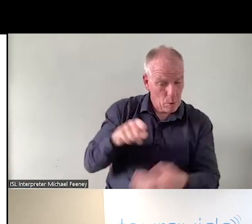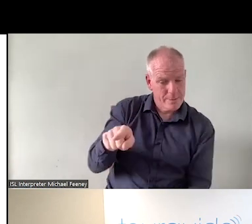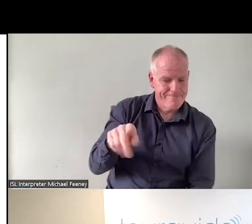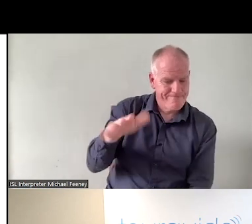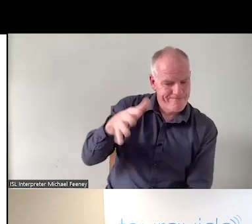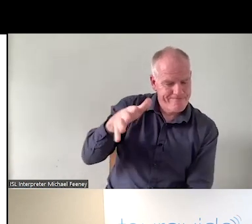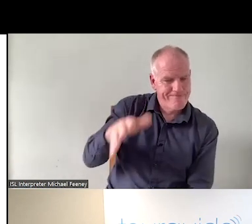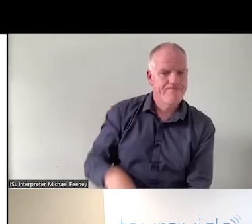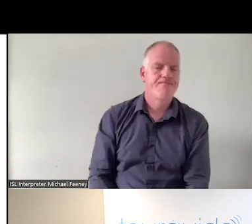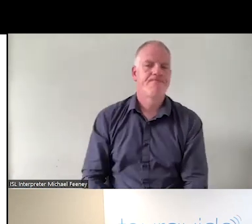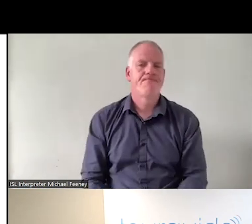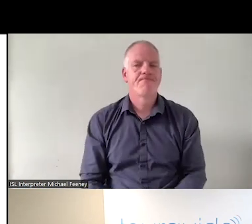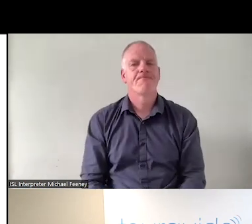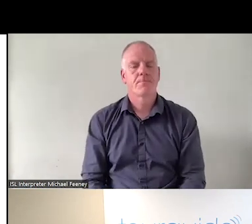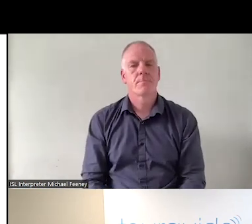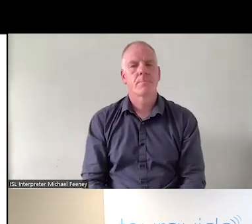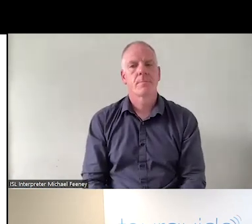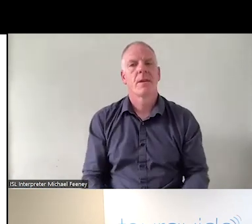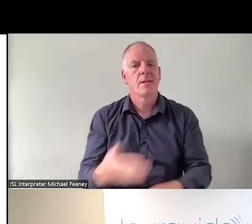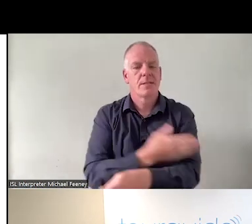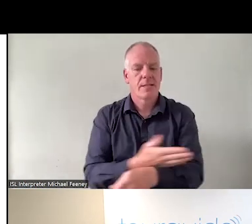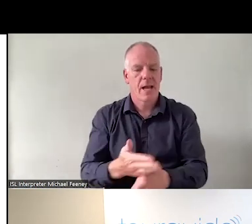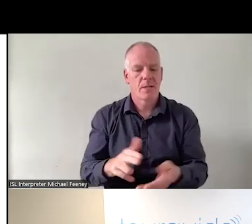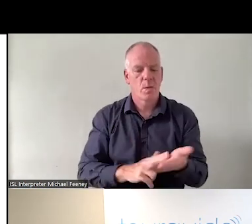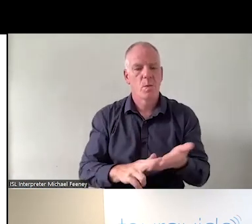so they've introduced a dedicated receiver.